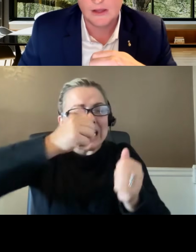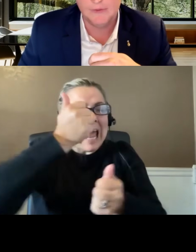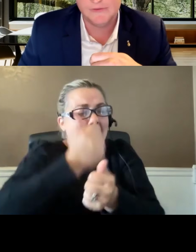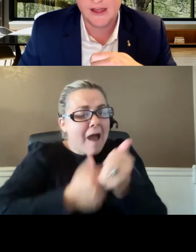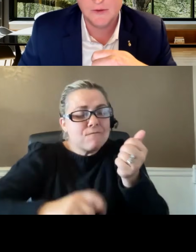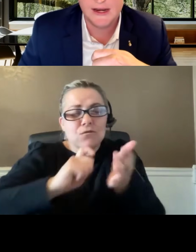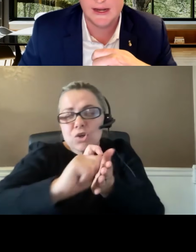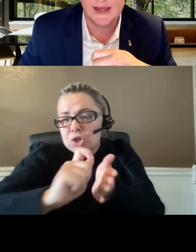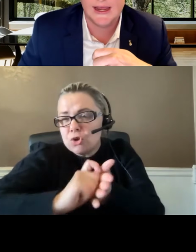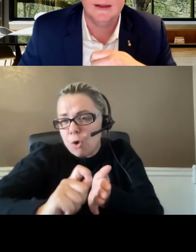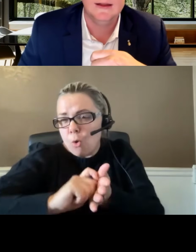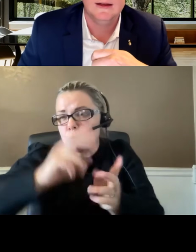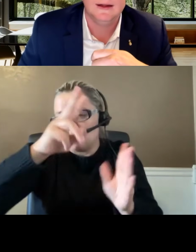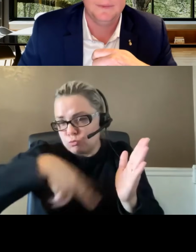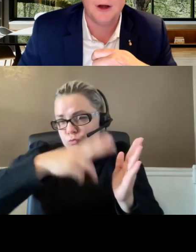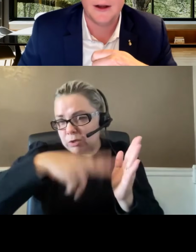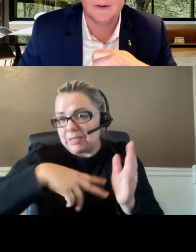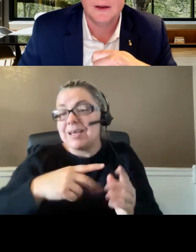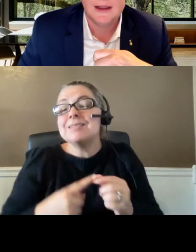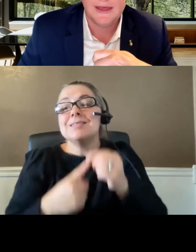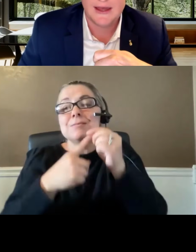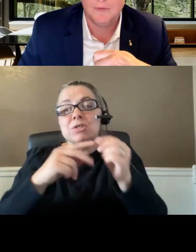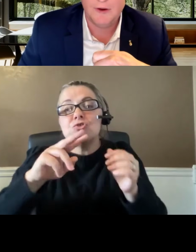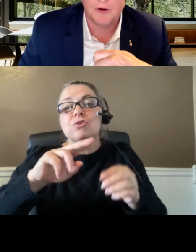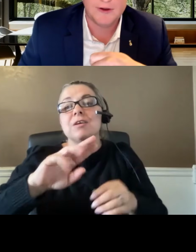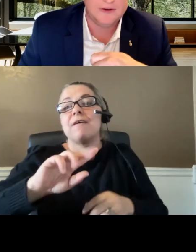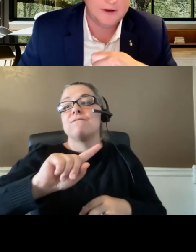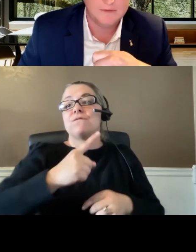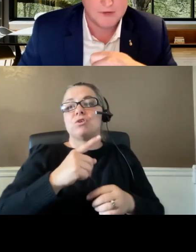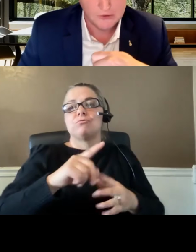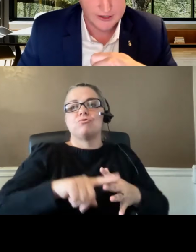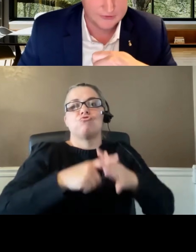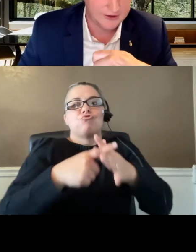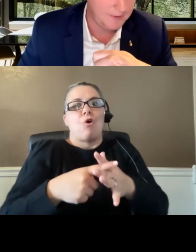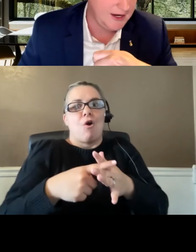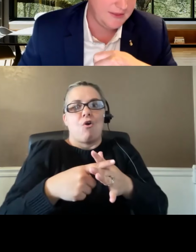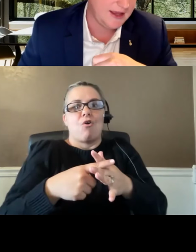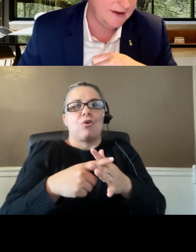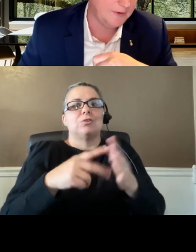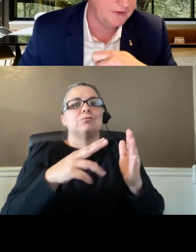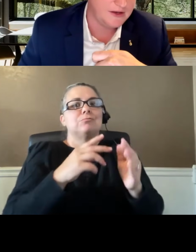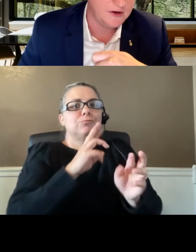I was evaluating a product that we were going to be using as a company, and the idea was that